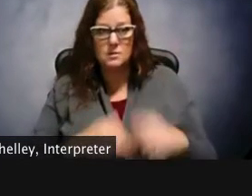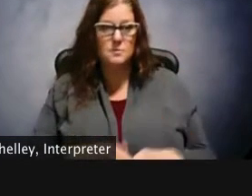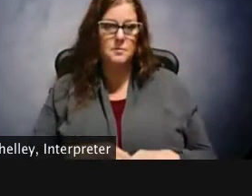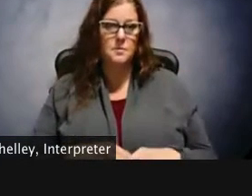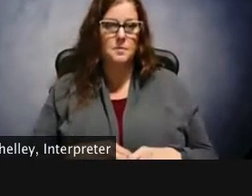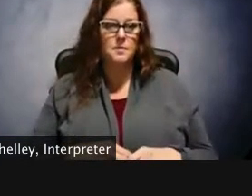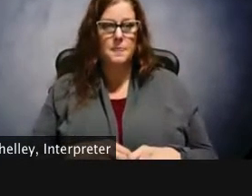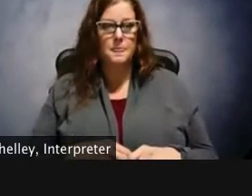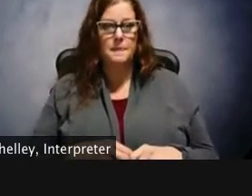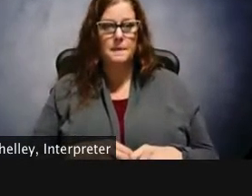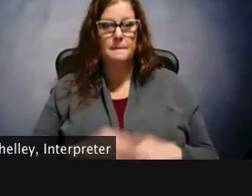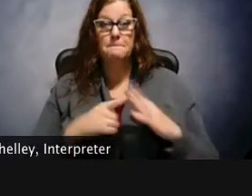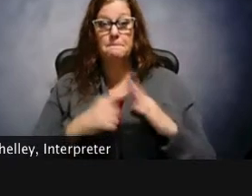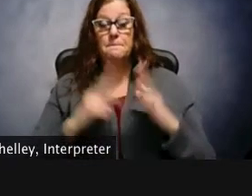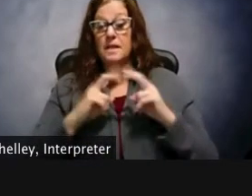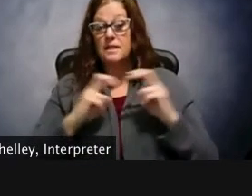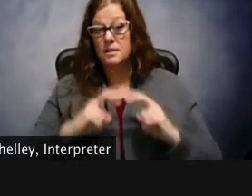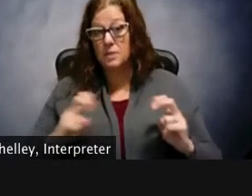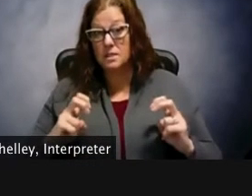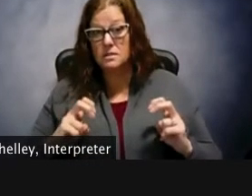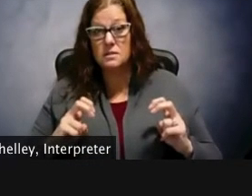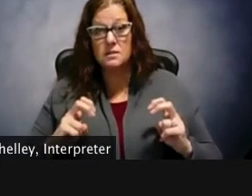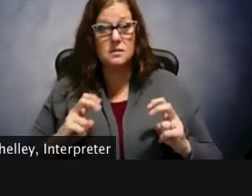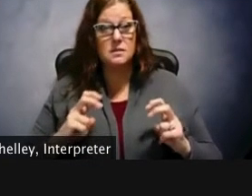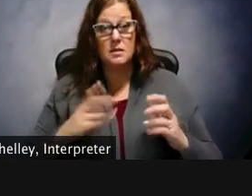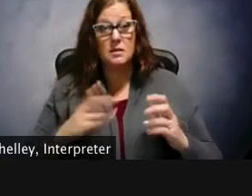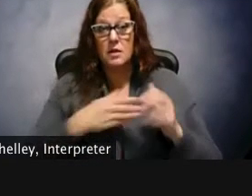initial assessments, which may lead to a possible placement,